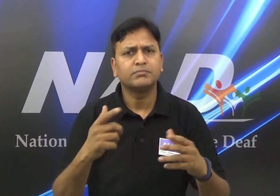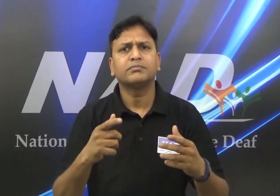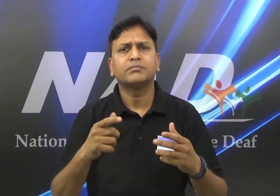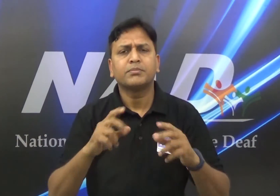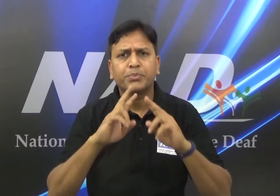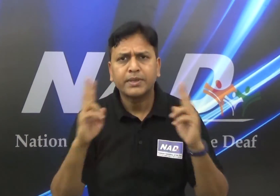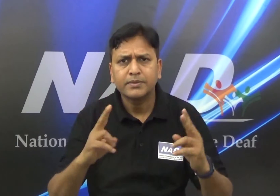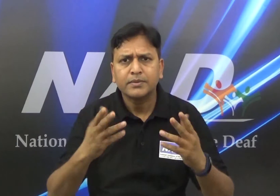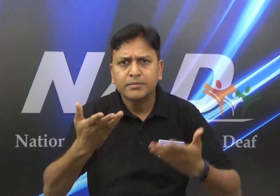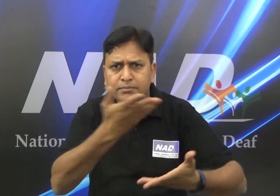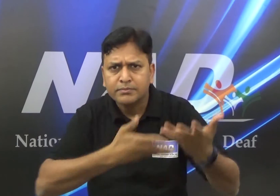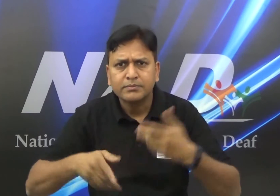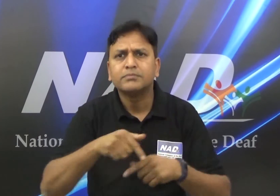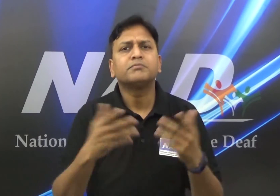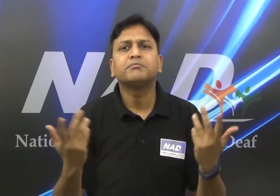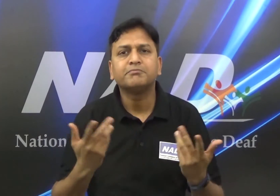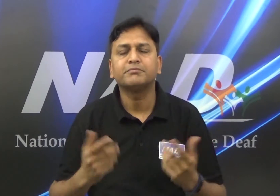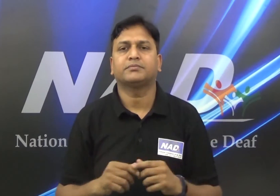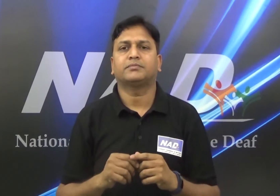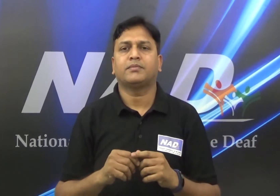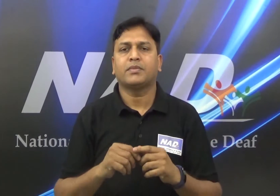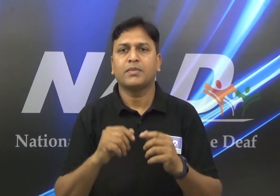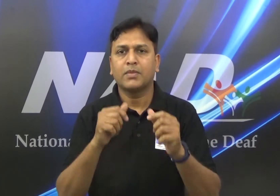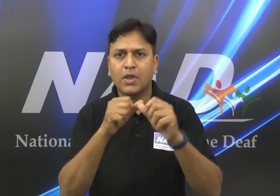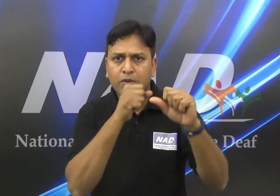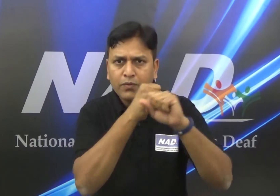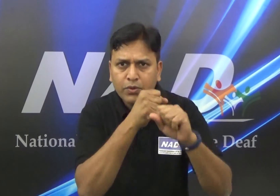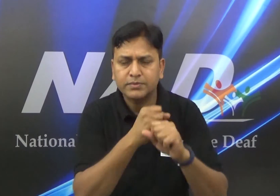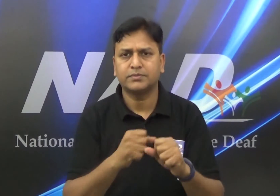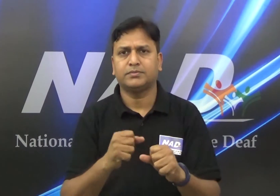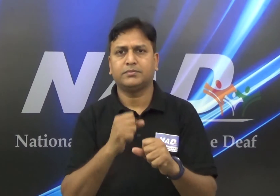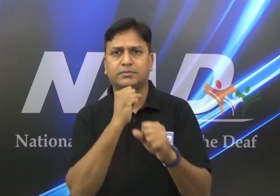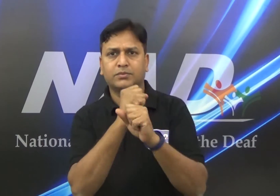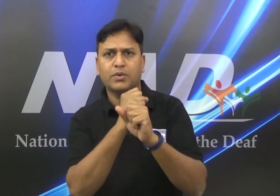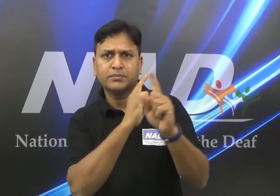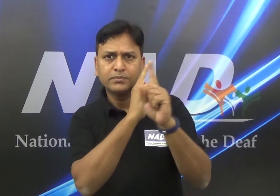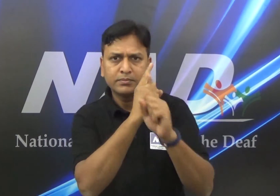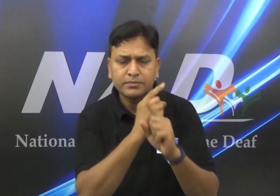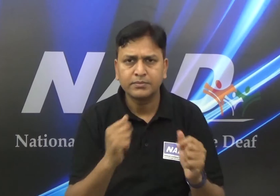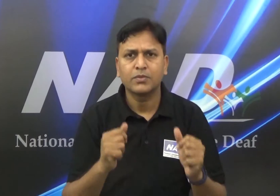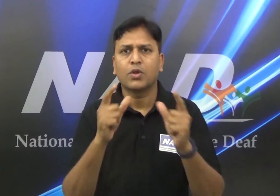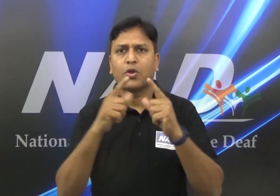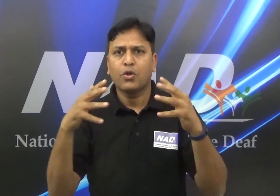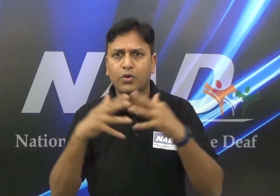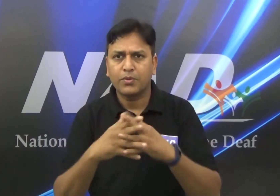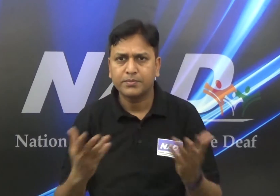What do they discuss in these meetings? Advocacy of Deaf Rights Meeting officials Talking about different legals